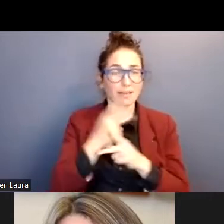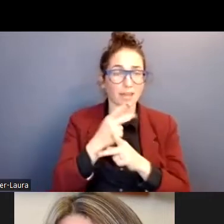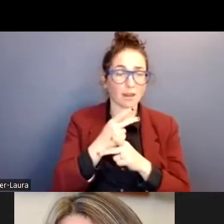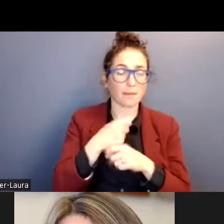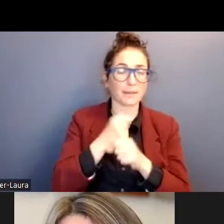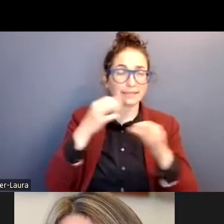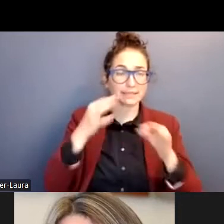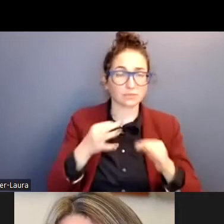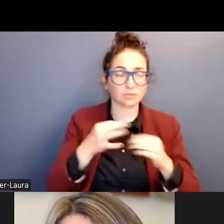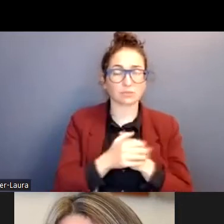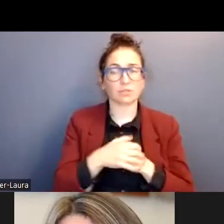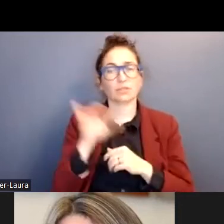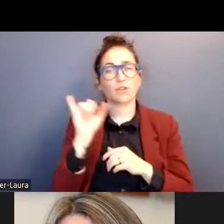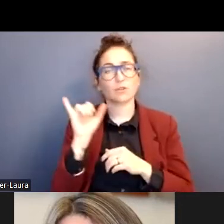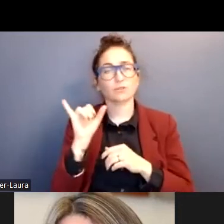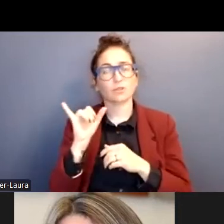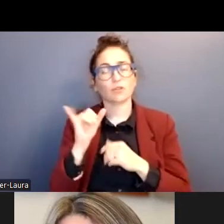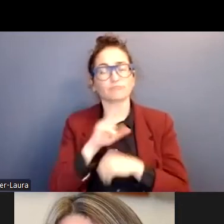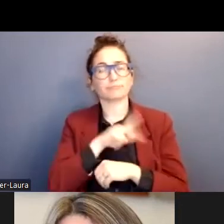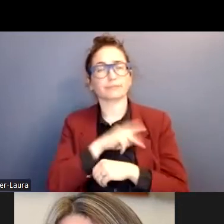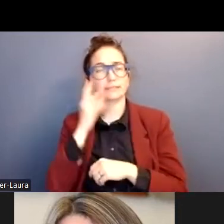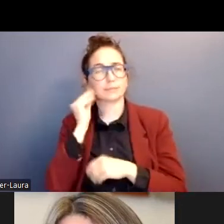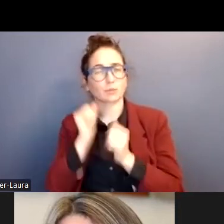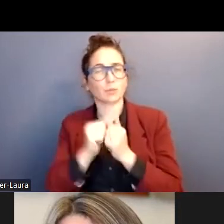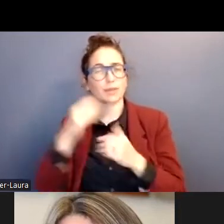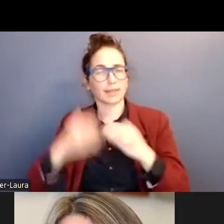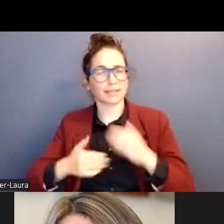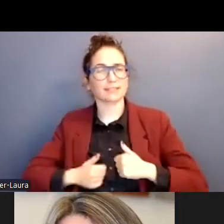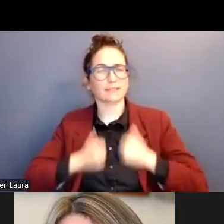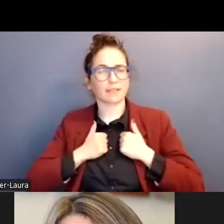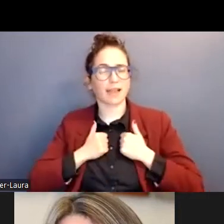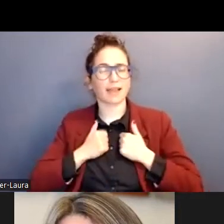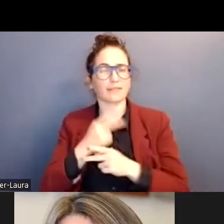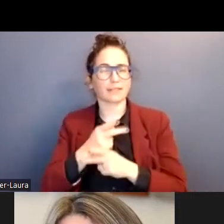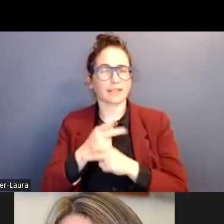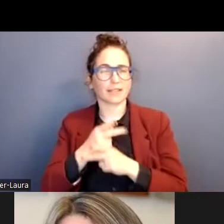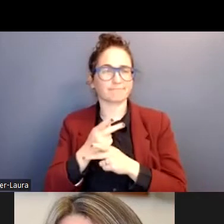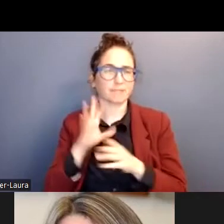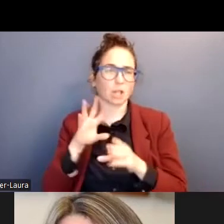also with end of life care. And this included my father, my